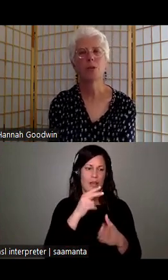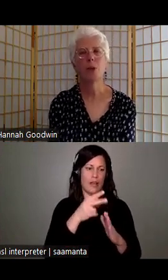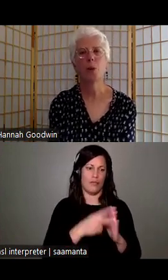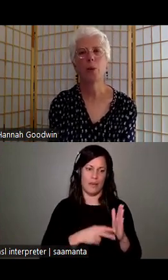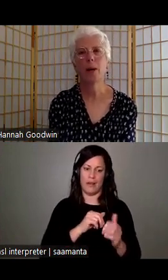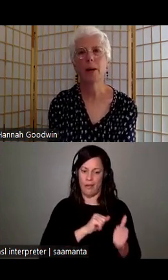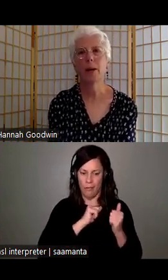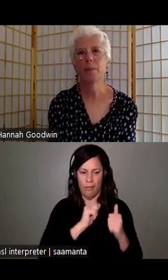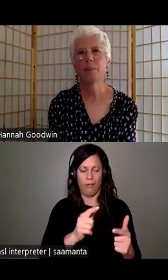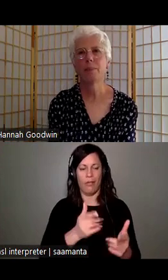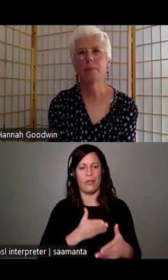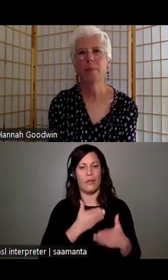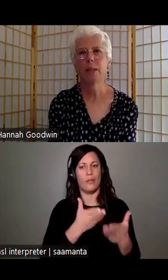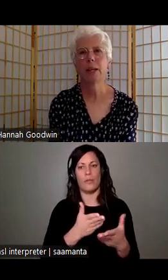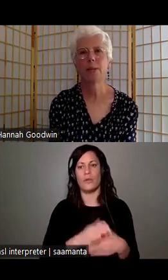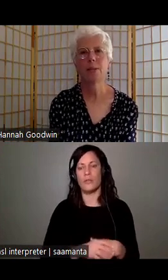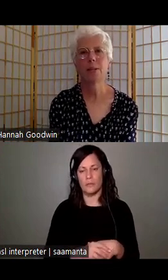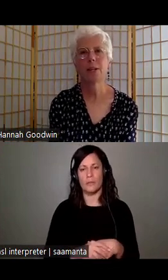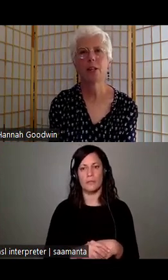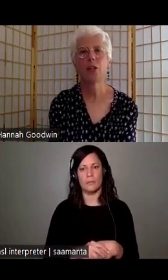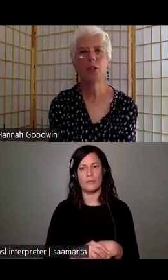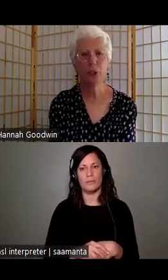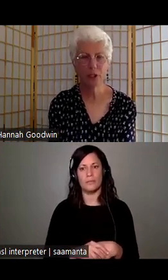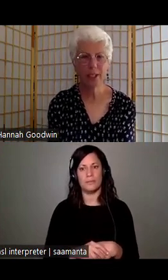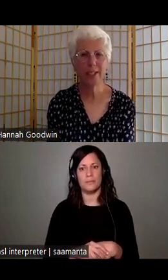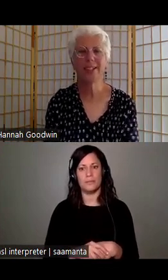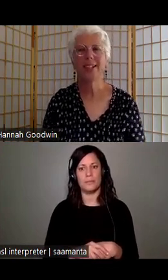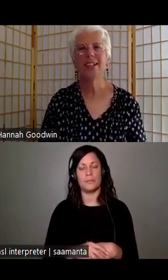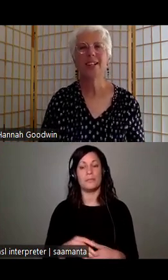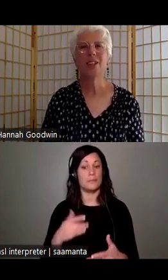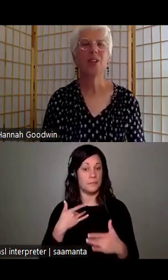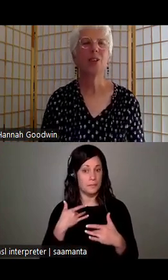So usually that whole team would not review any proposals